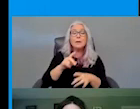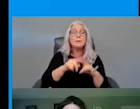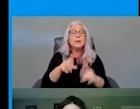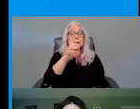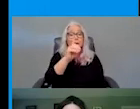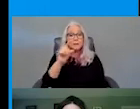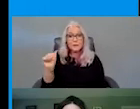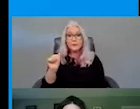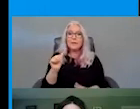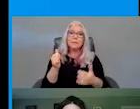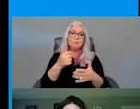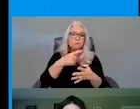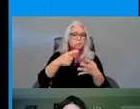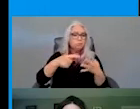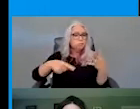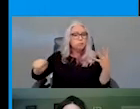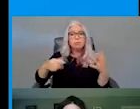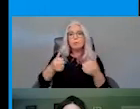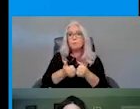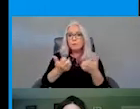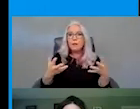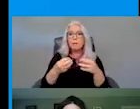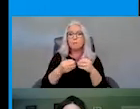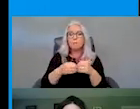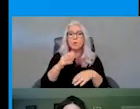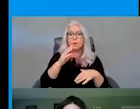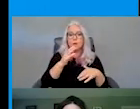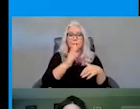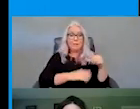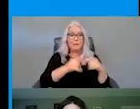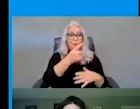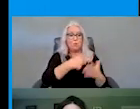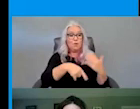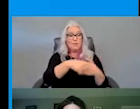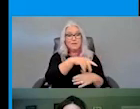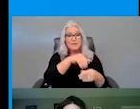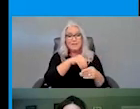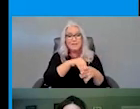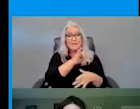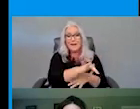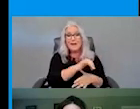area. We look at employment and the discrimination in that context. Amongst other areas. Continuing with the